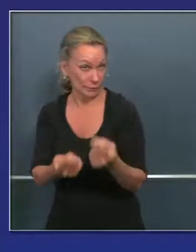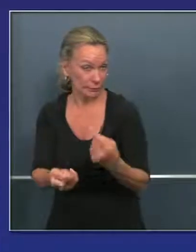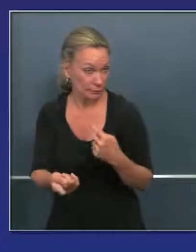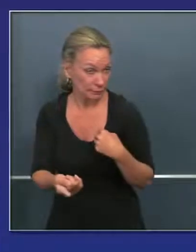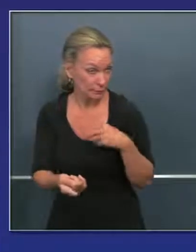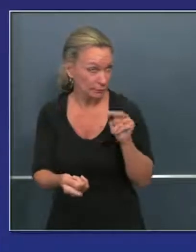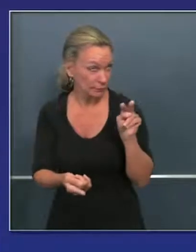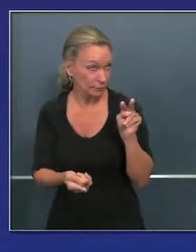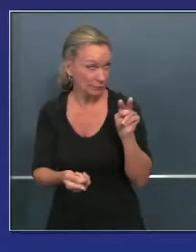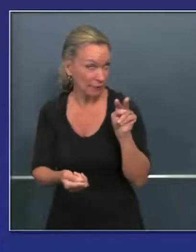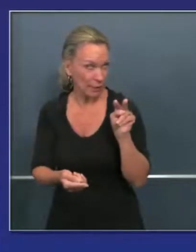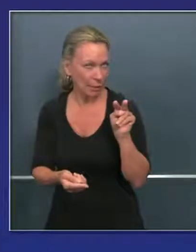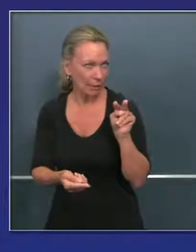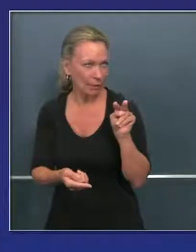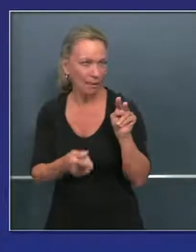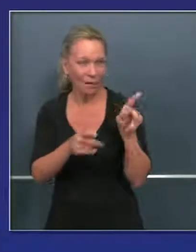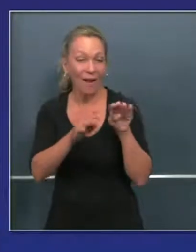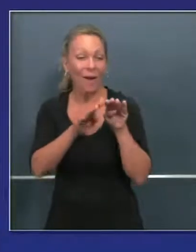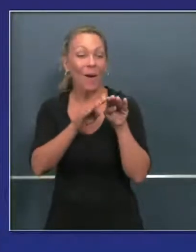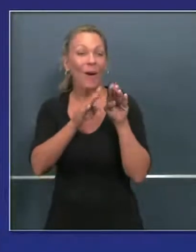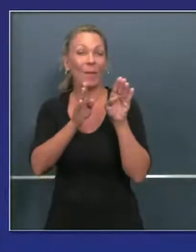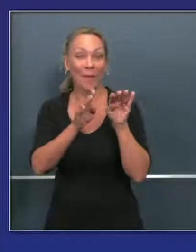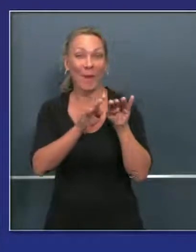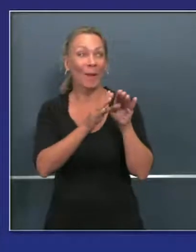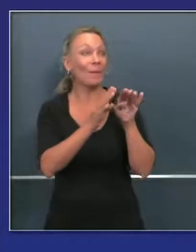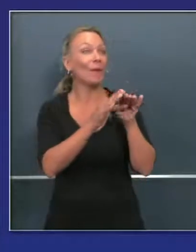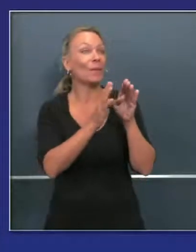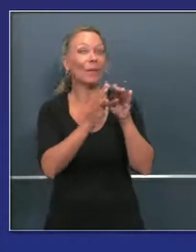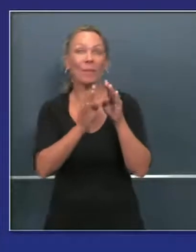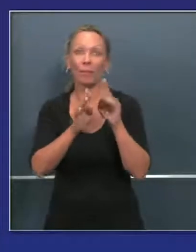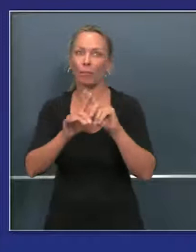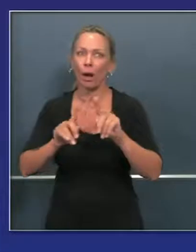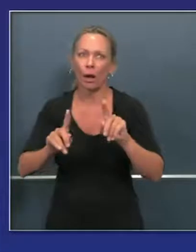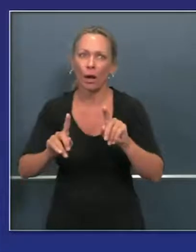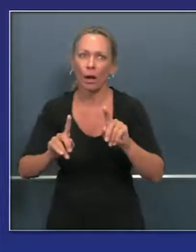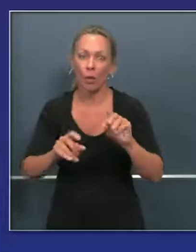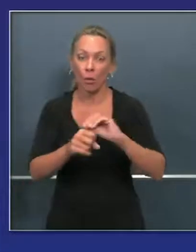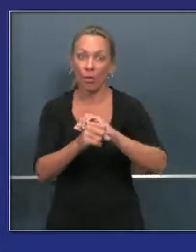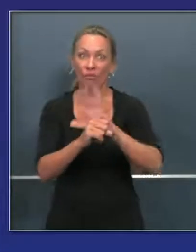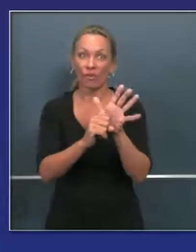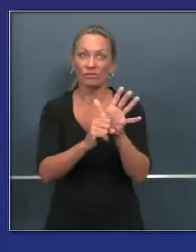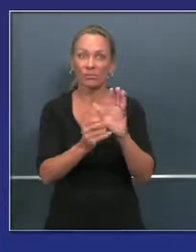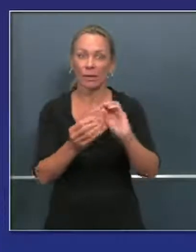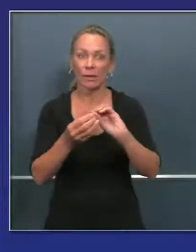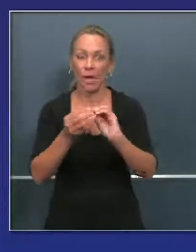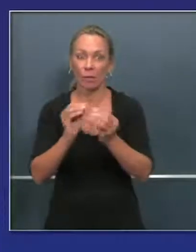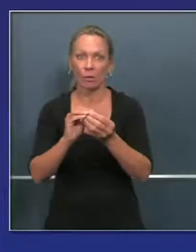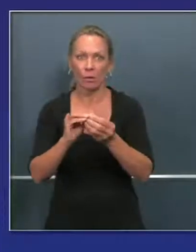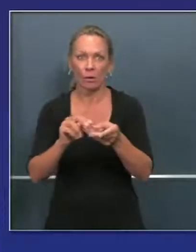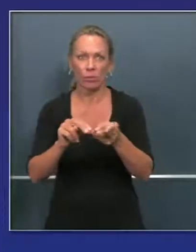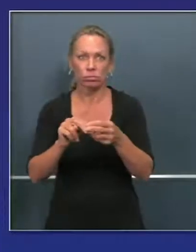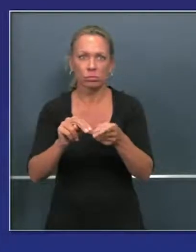eight counties that we're recommending those are on a watch list but just three to 14 days none